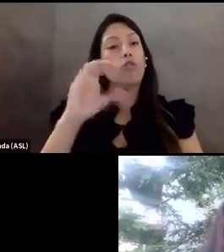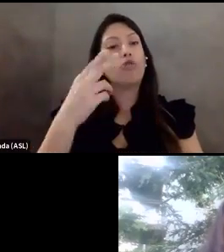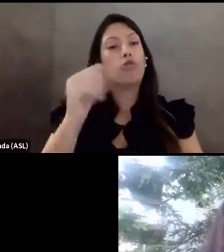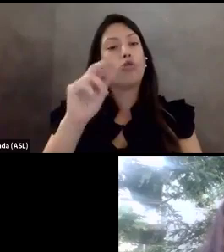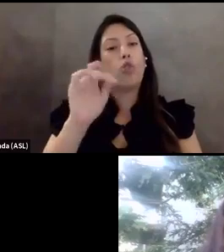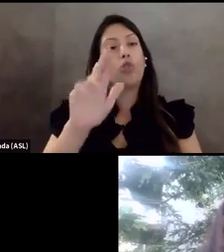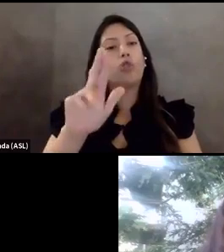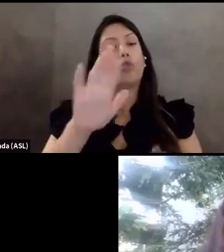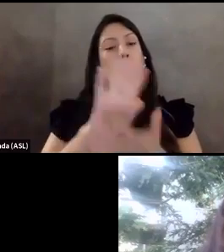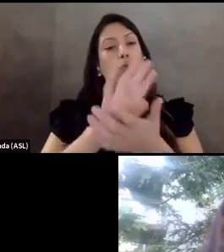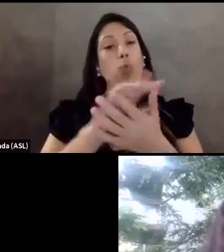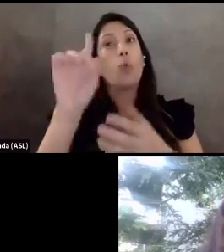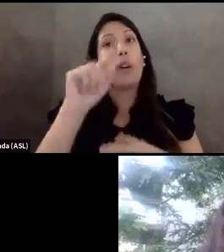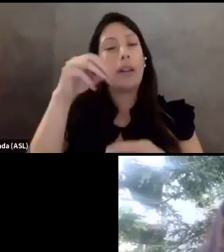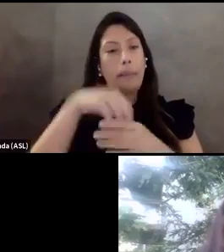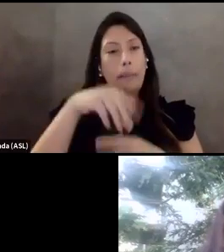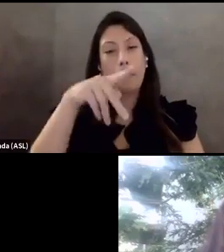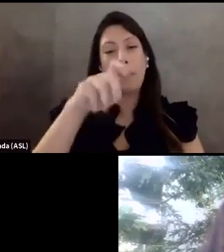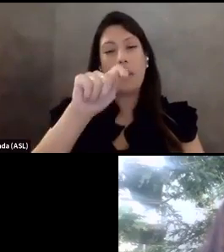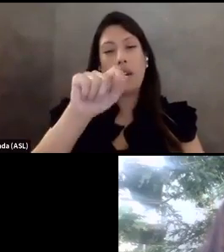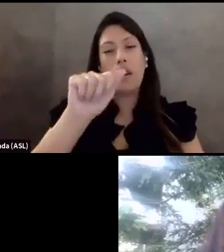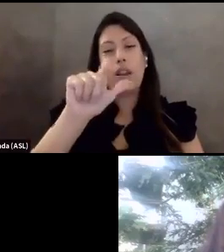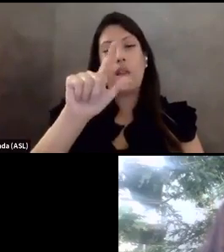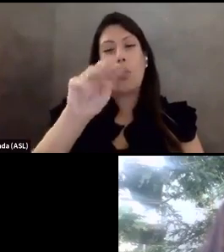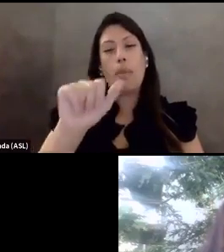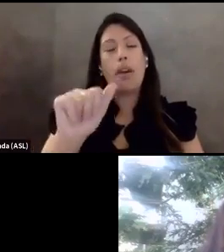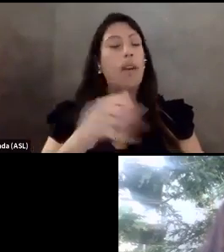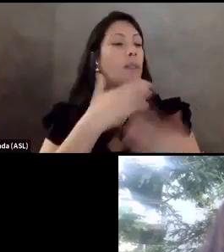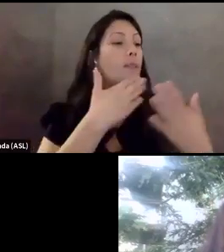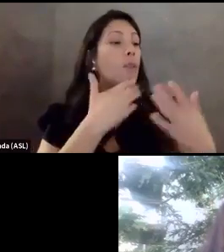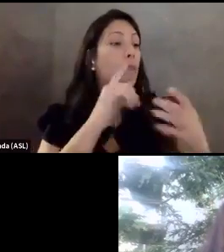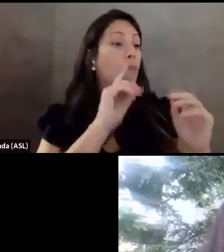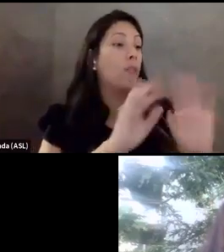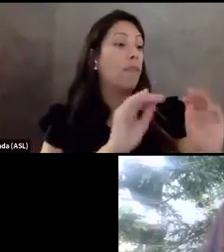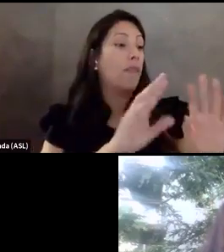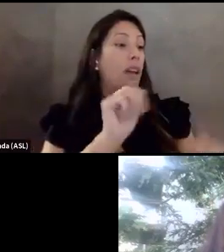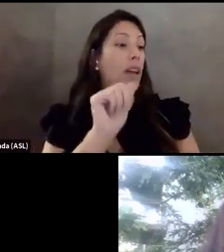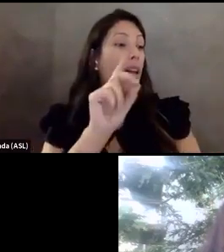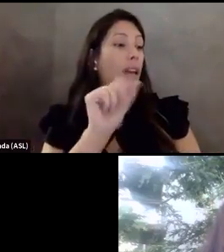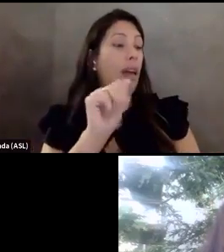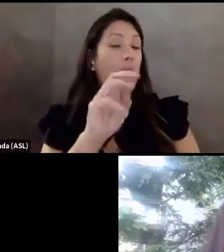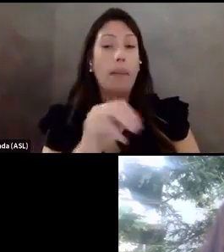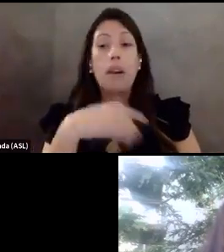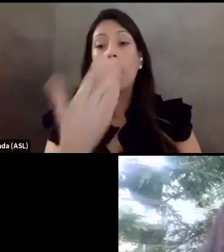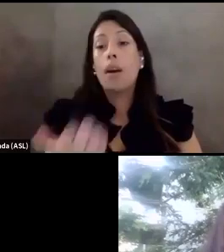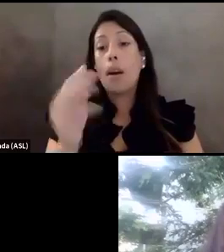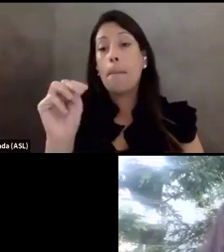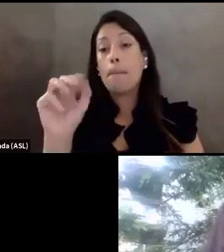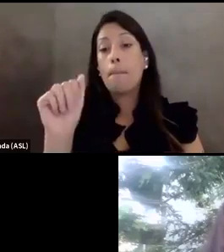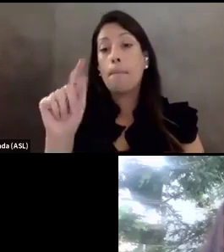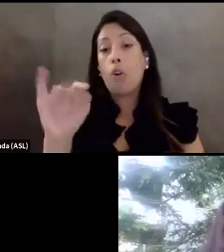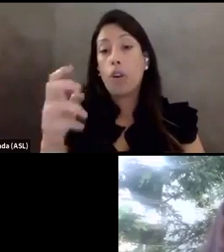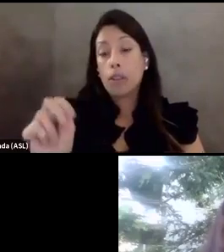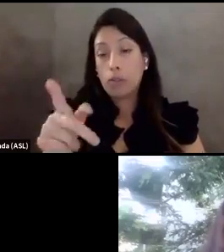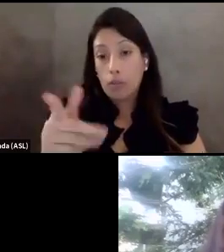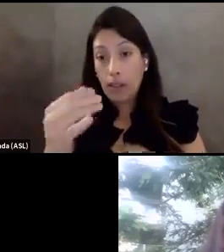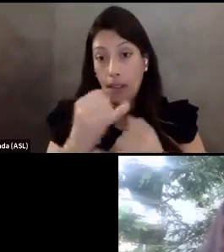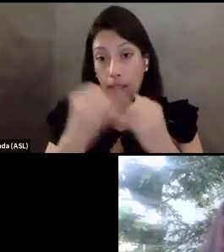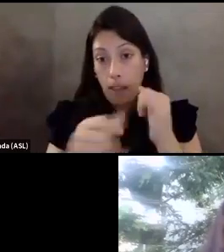So thank you for clarifying that, Adam. Martin, did you have a final question?